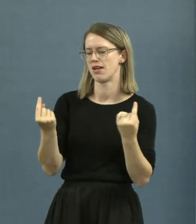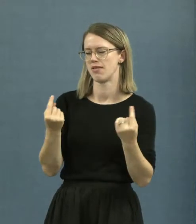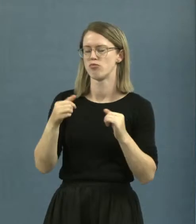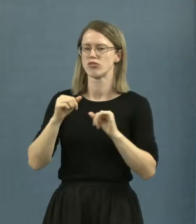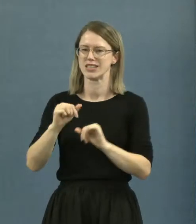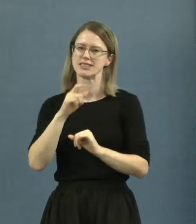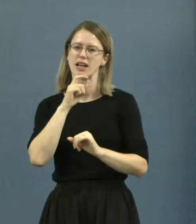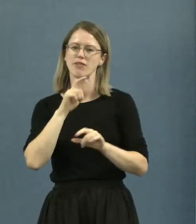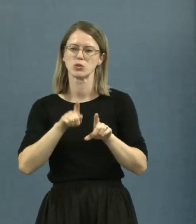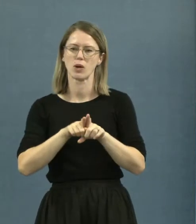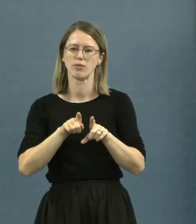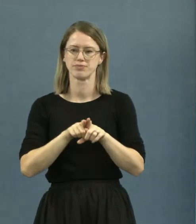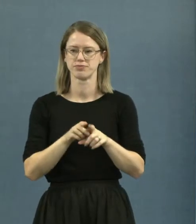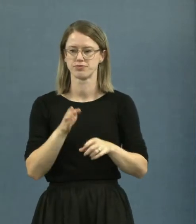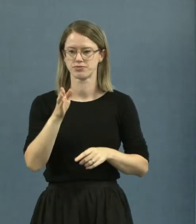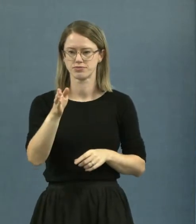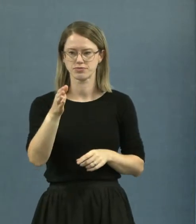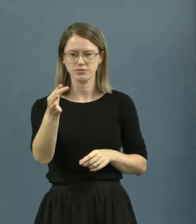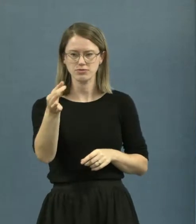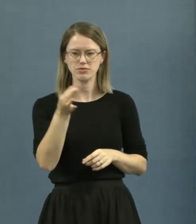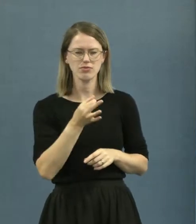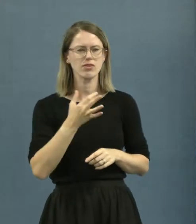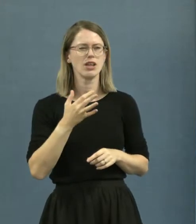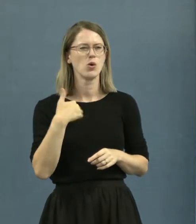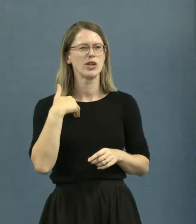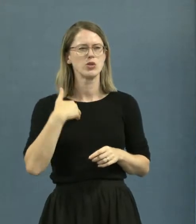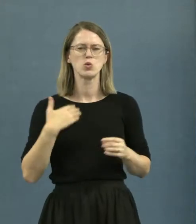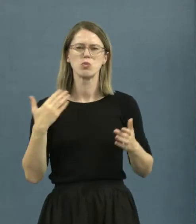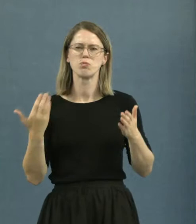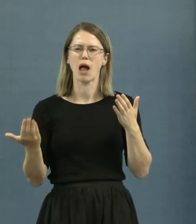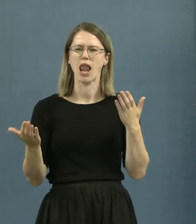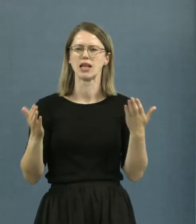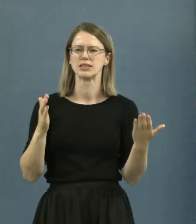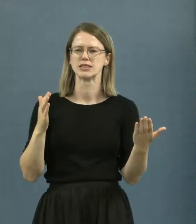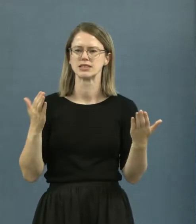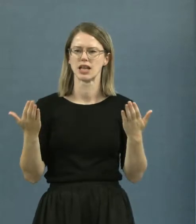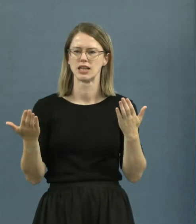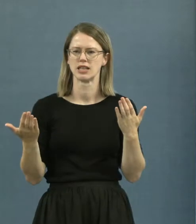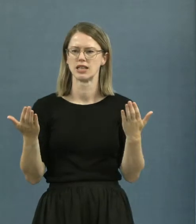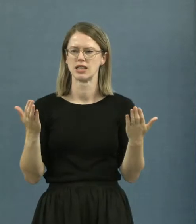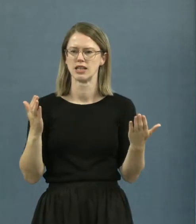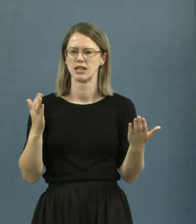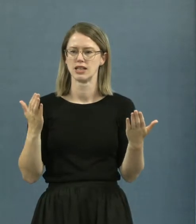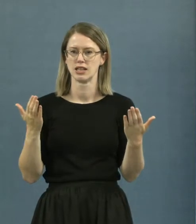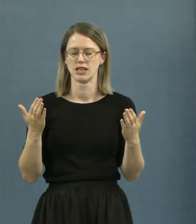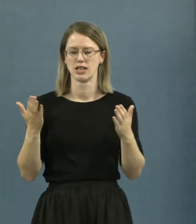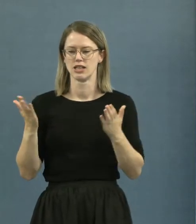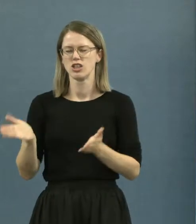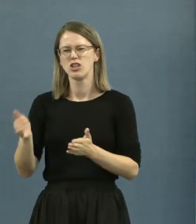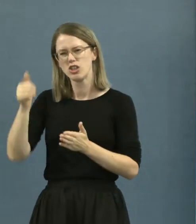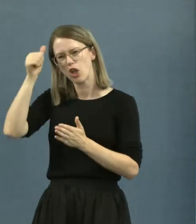well. Where is that balance between, you know, on the